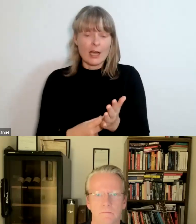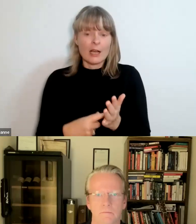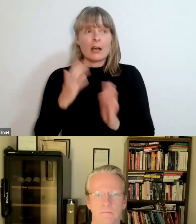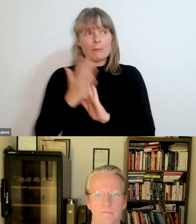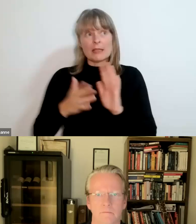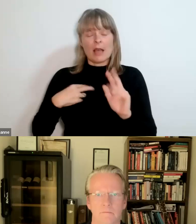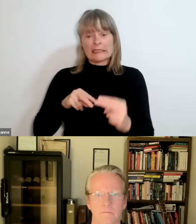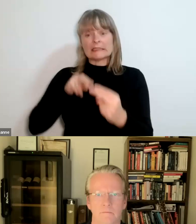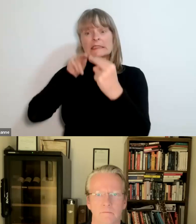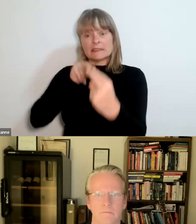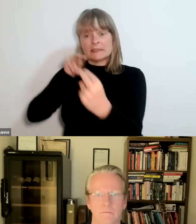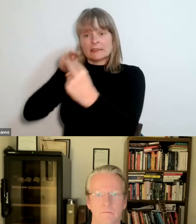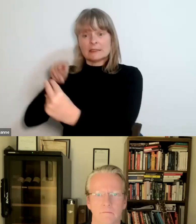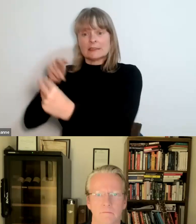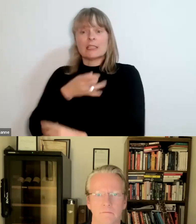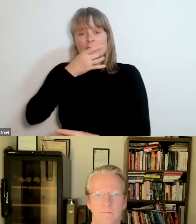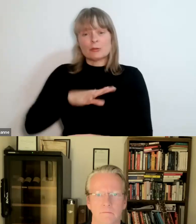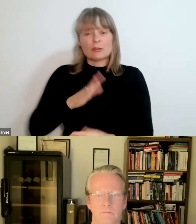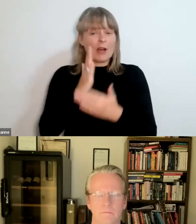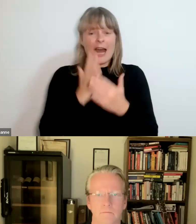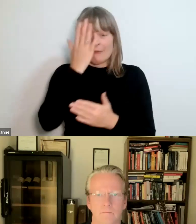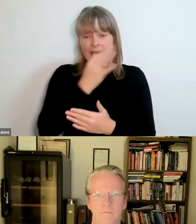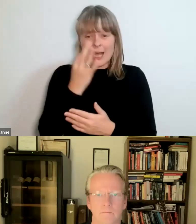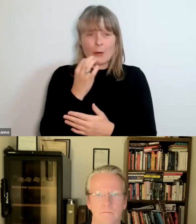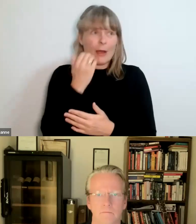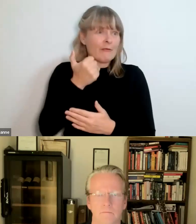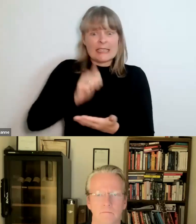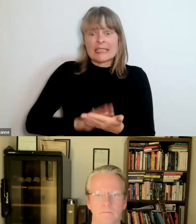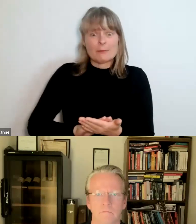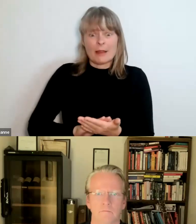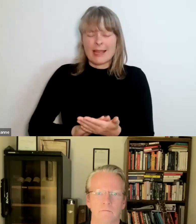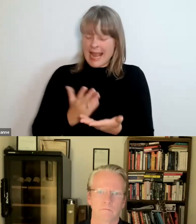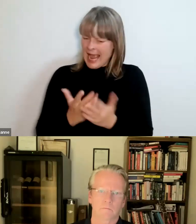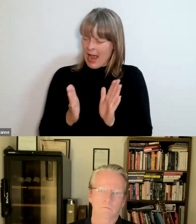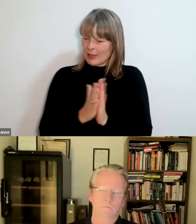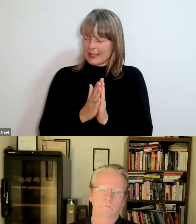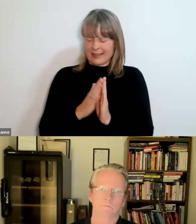thought about how we kind of get together to do something quite different together. And